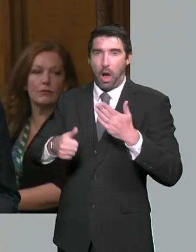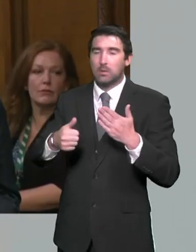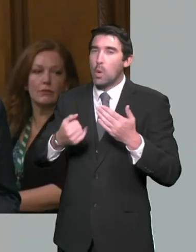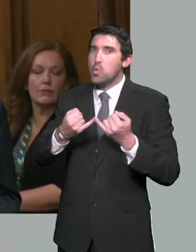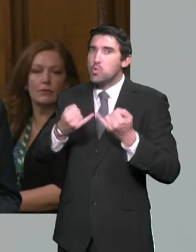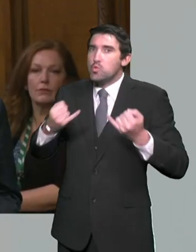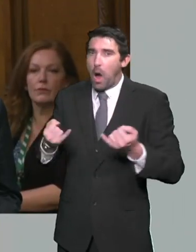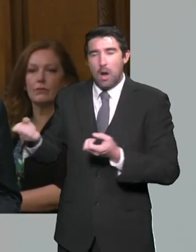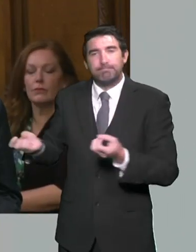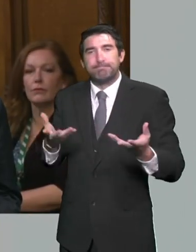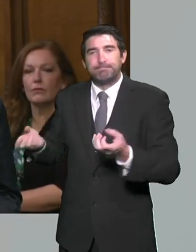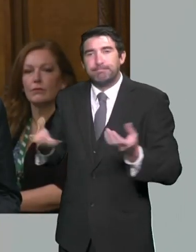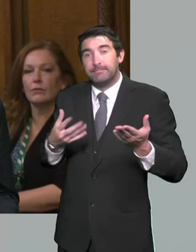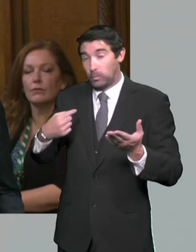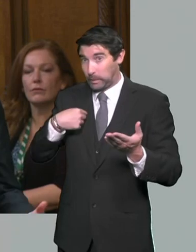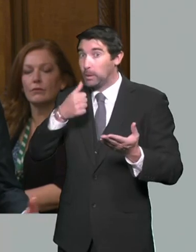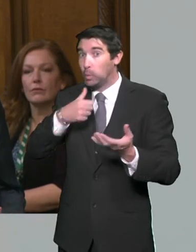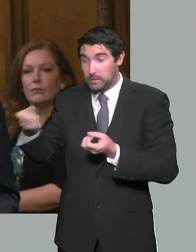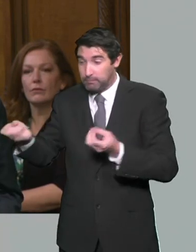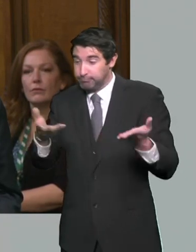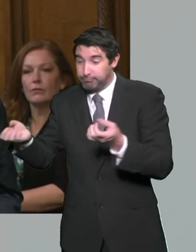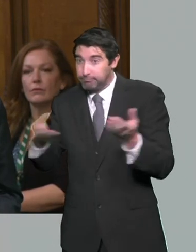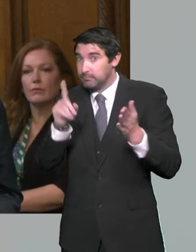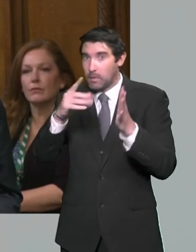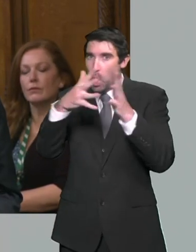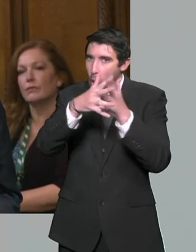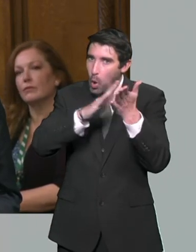highlighted the need for the United Kingdom to become more self-sufficient in food.